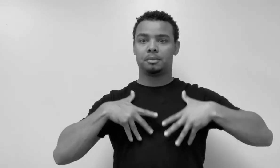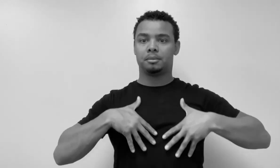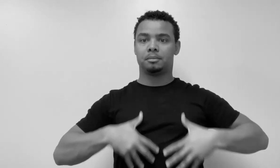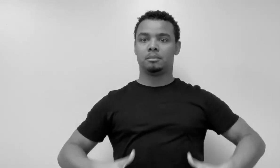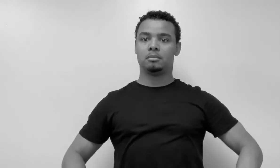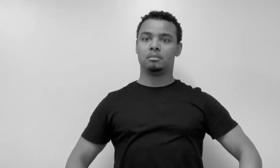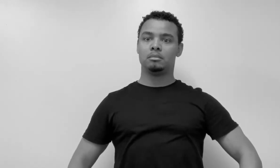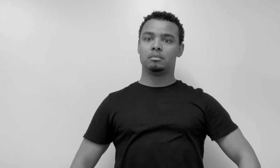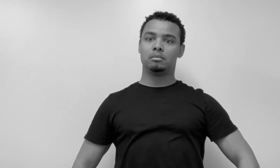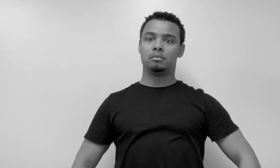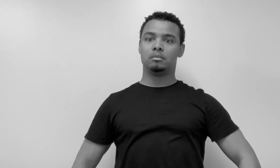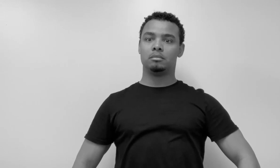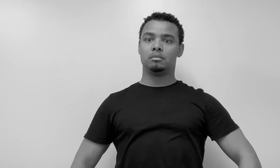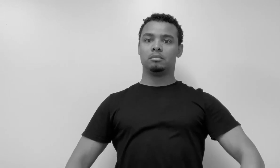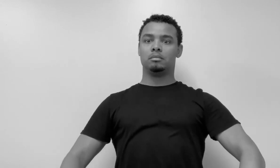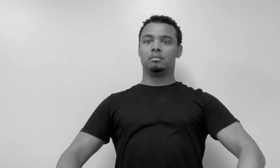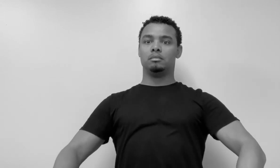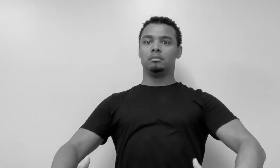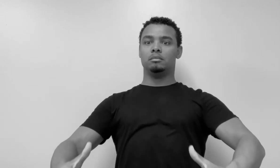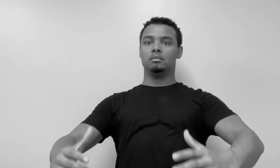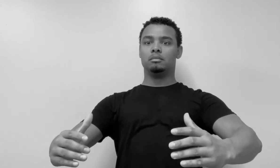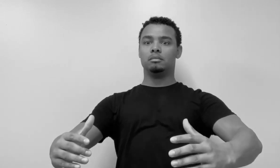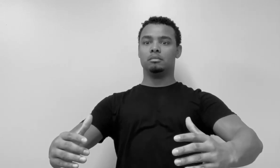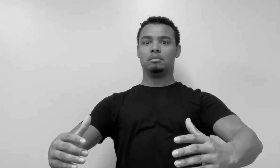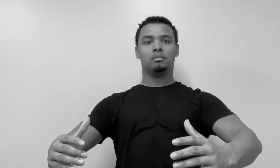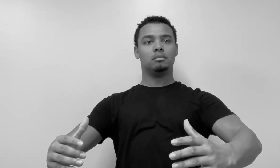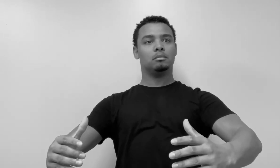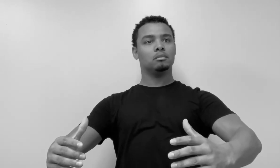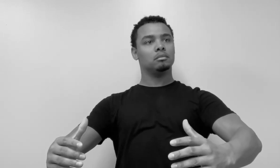SUCCESS. COMMENCE TAKEOVER